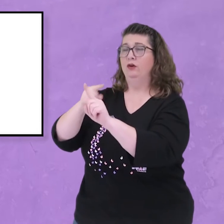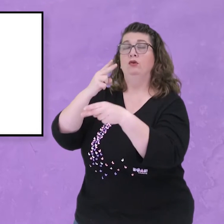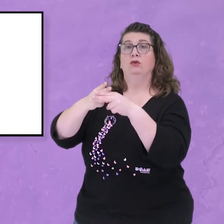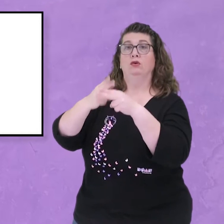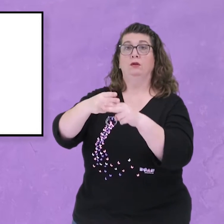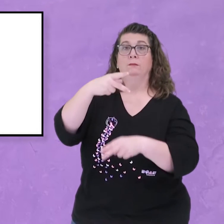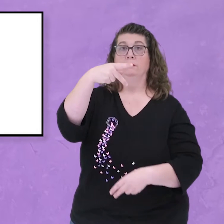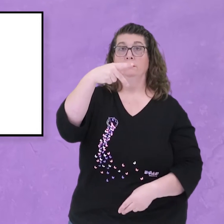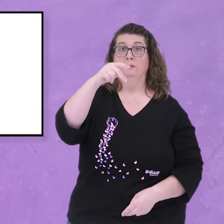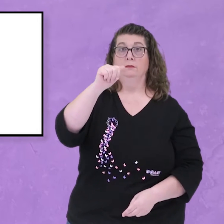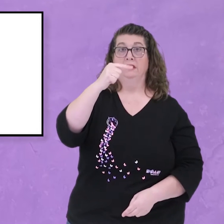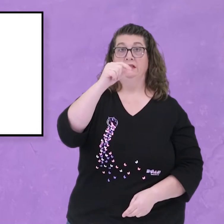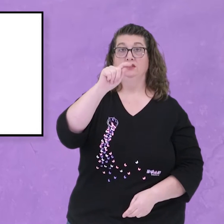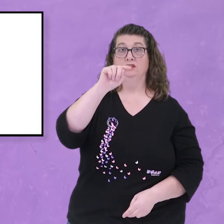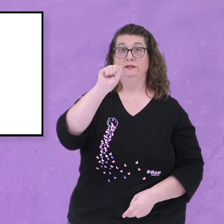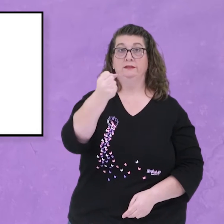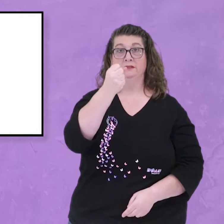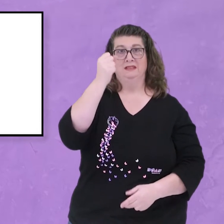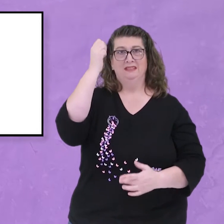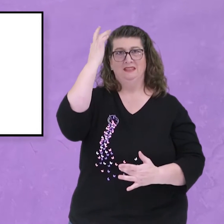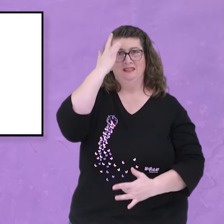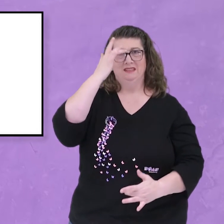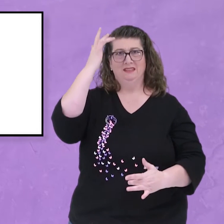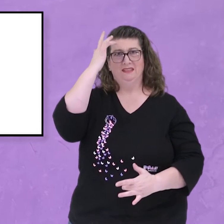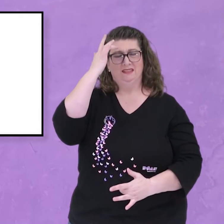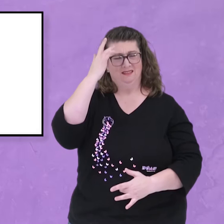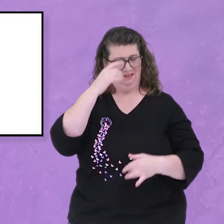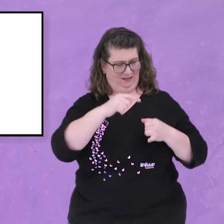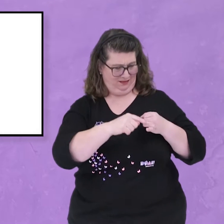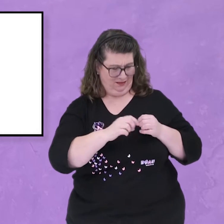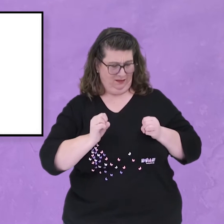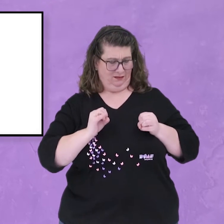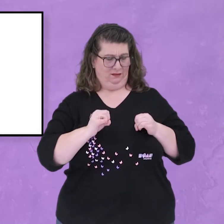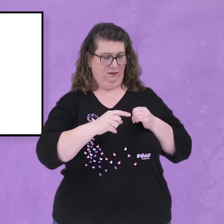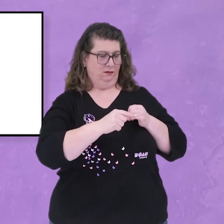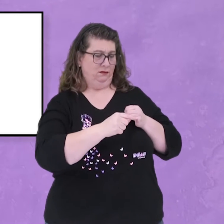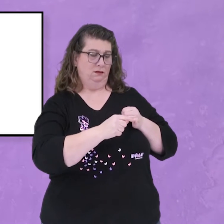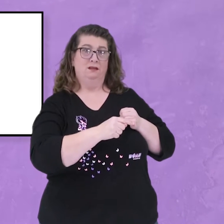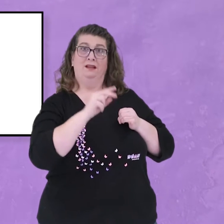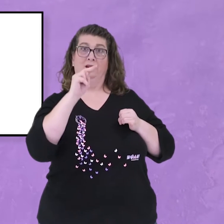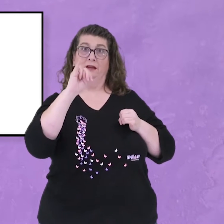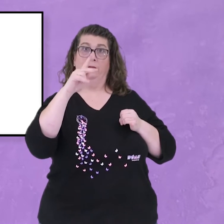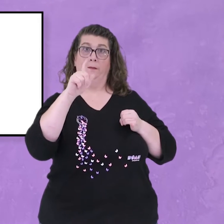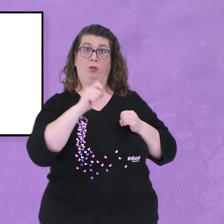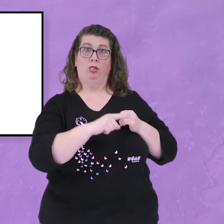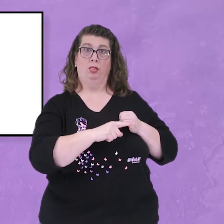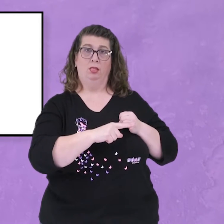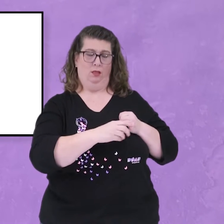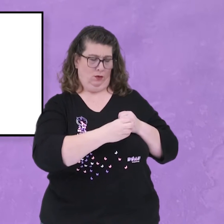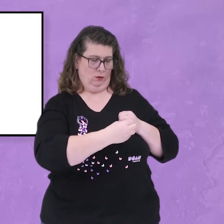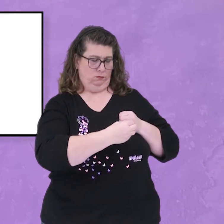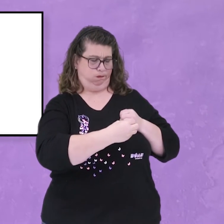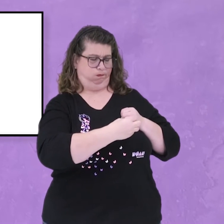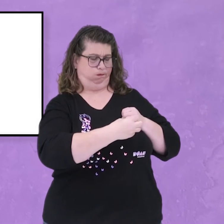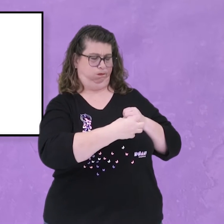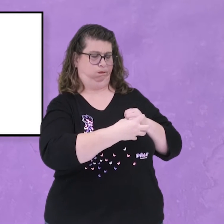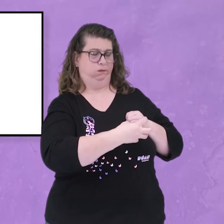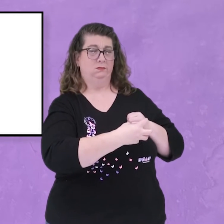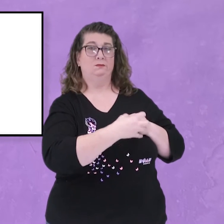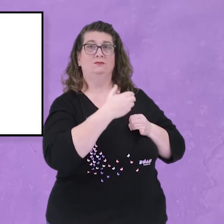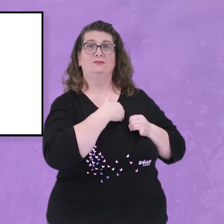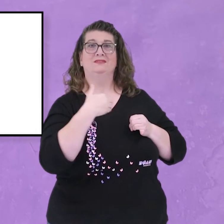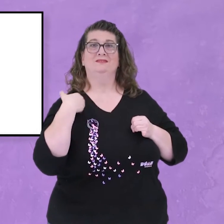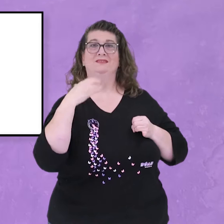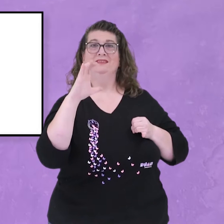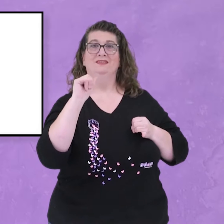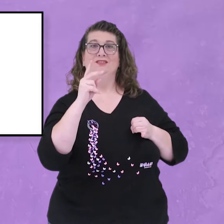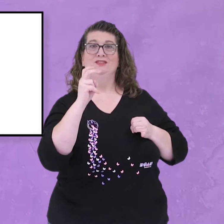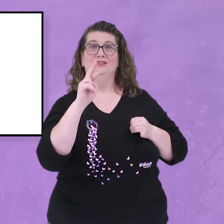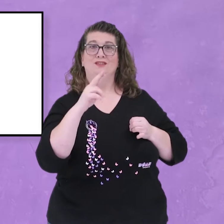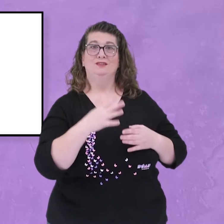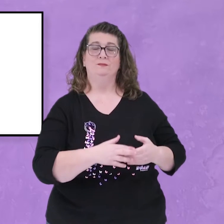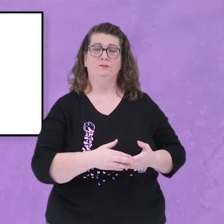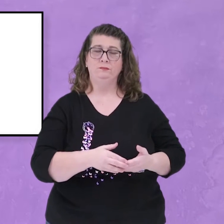such as Paget’s disease of the nipple and inflammatory breast cancer.